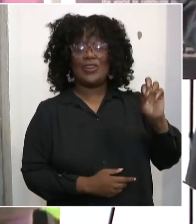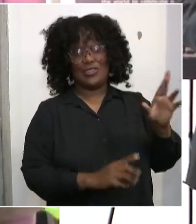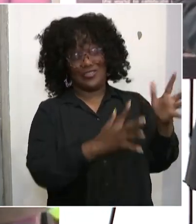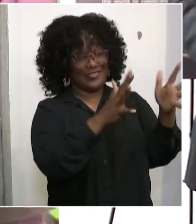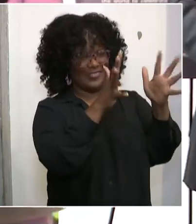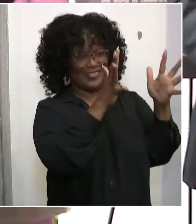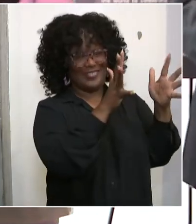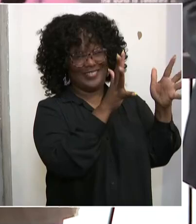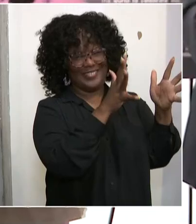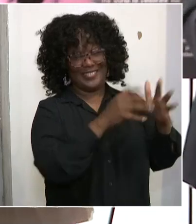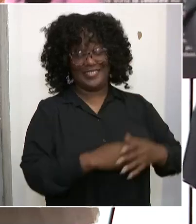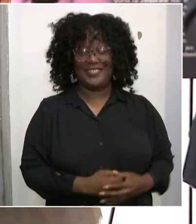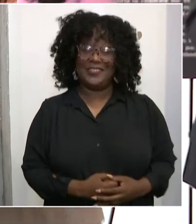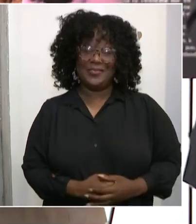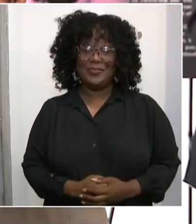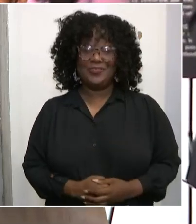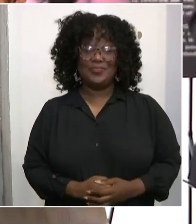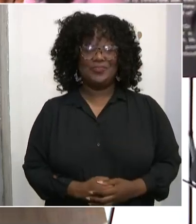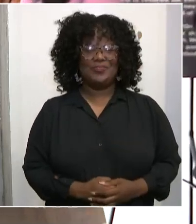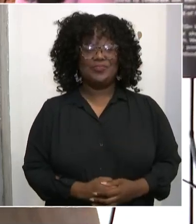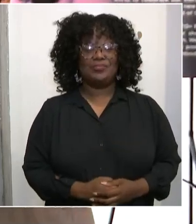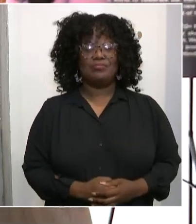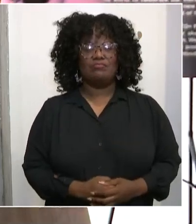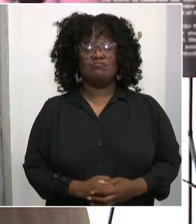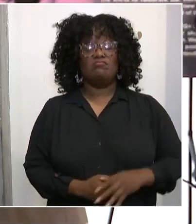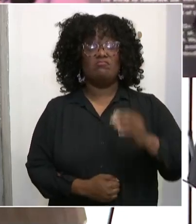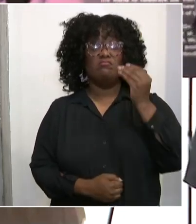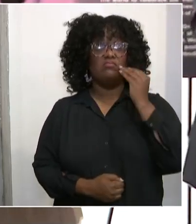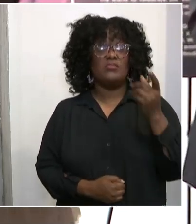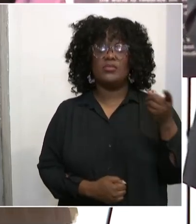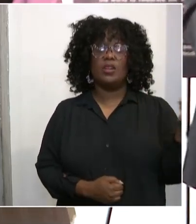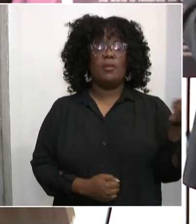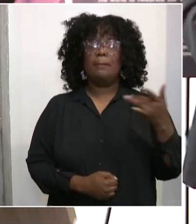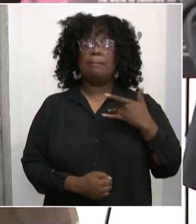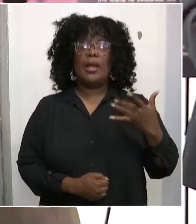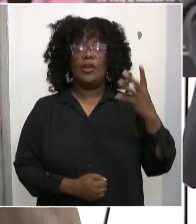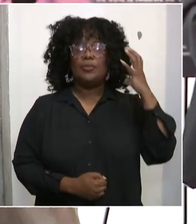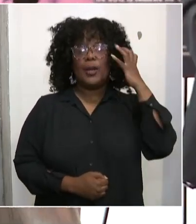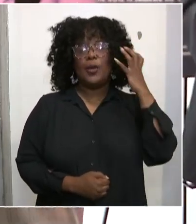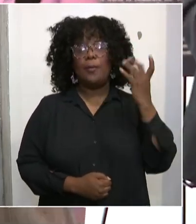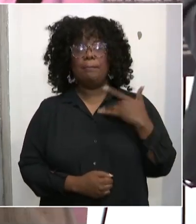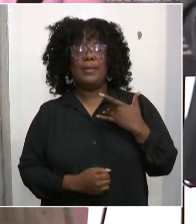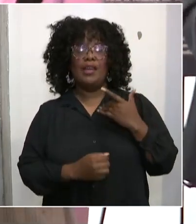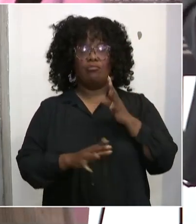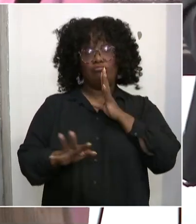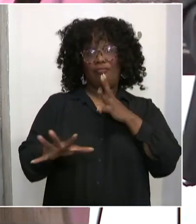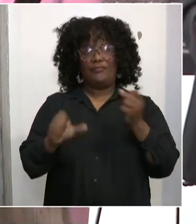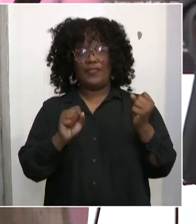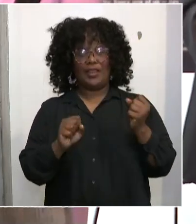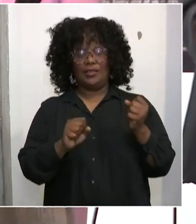And she's never been on the radio. She's never been on the radio. Uh, I know I said last two this time I mean last two. I'm,